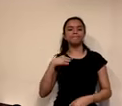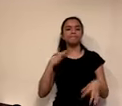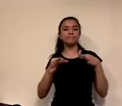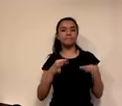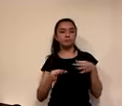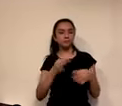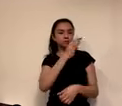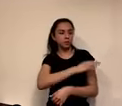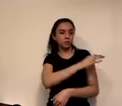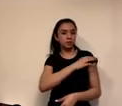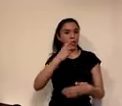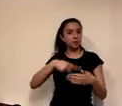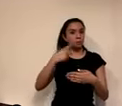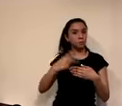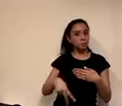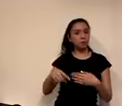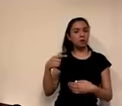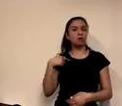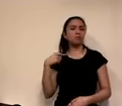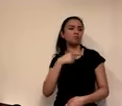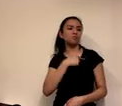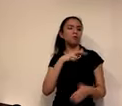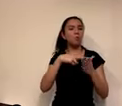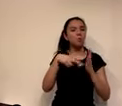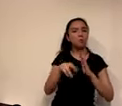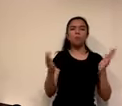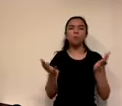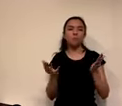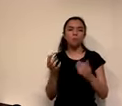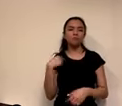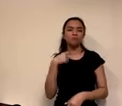our role in the health care team and how we work together with other health care professionals.